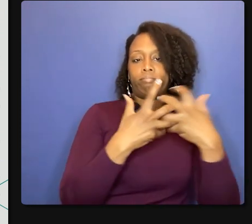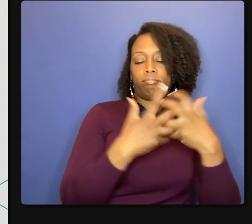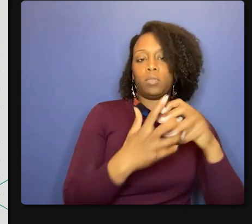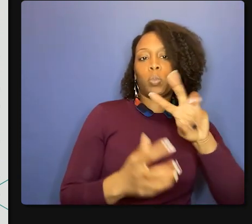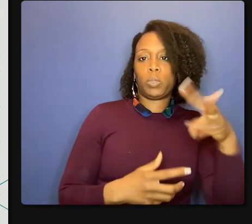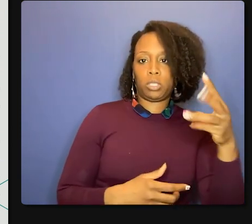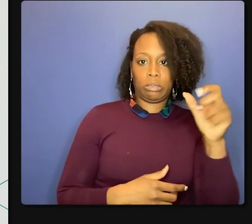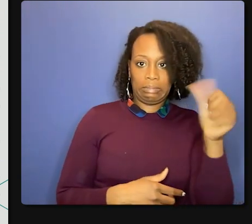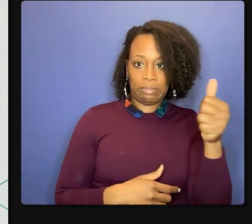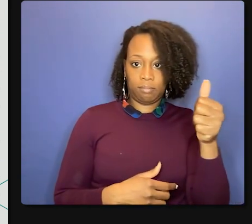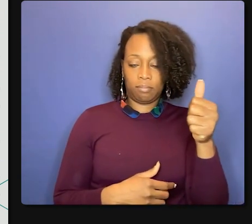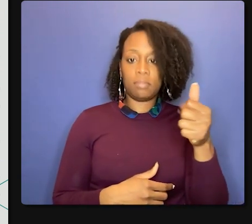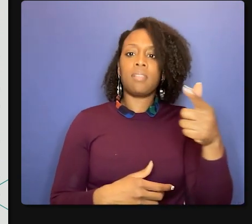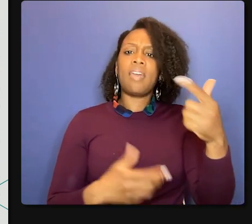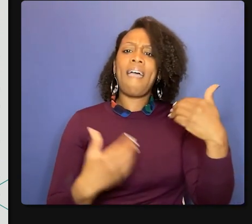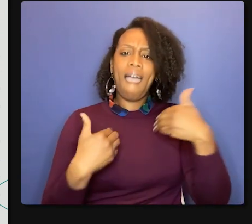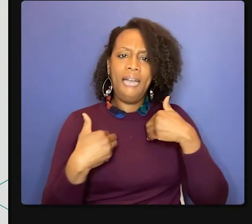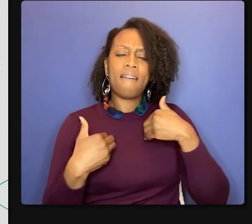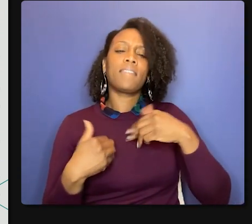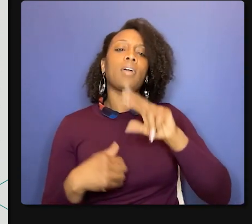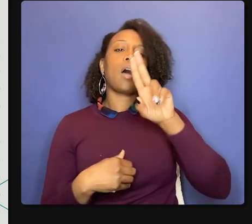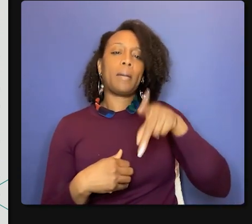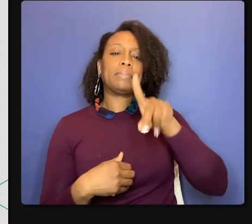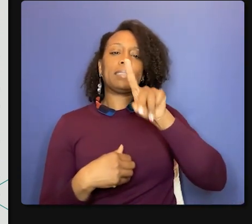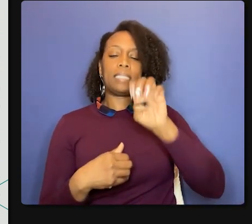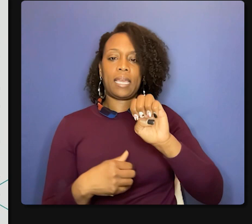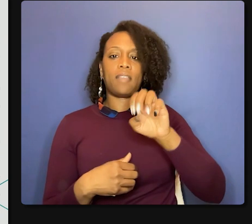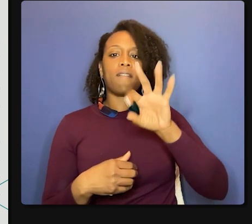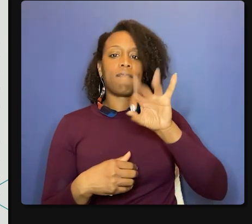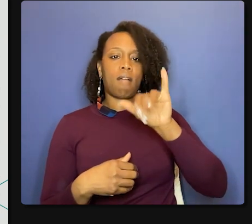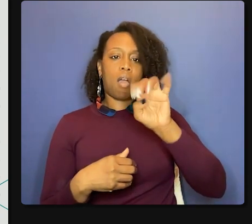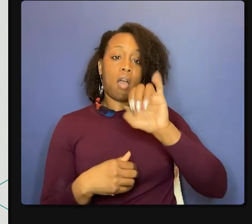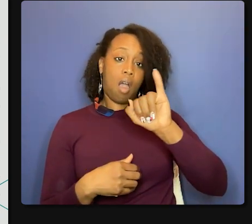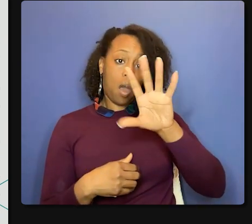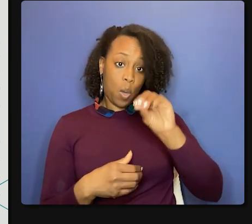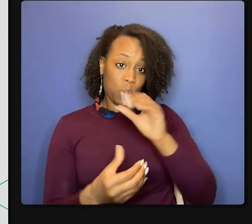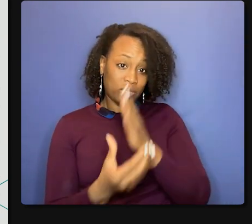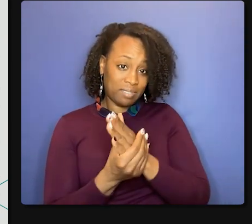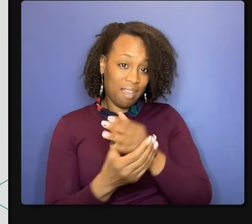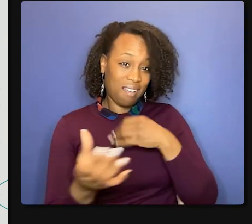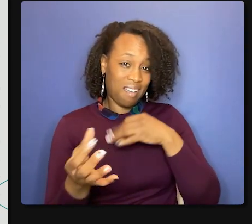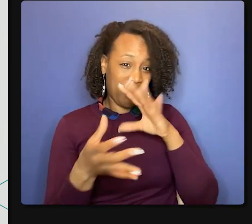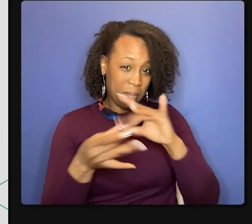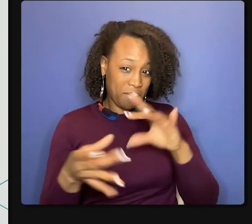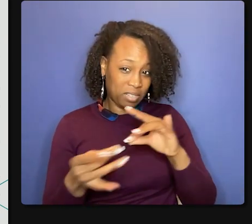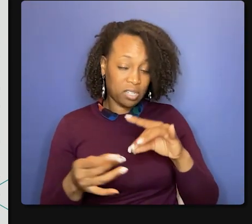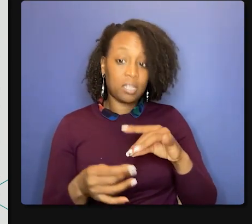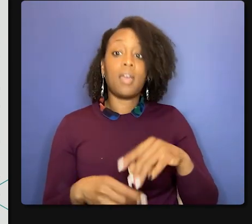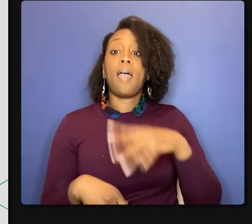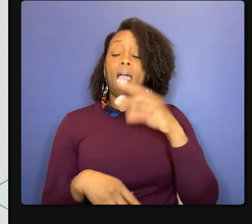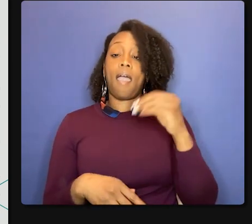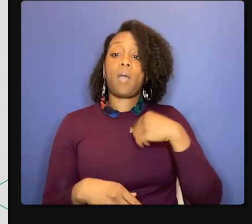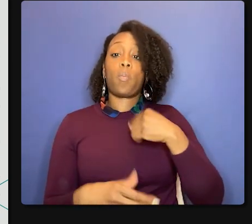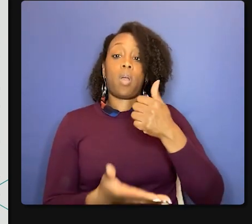Now Windows 11 comes with that updated file IO stack I mentioned and NVMe drivers that will result in IO performance gains